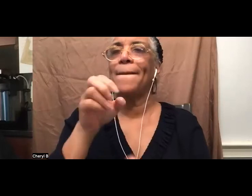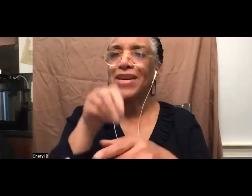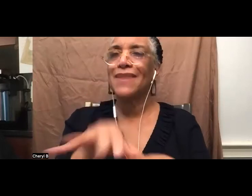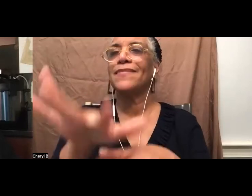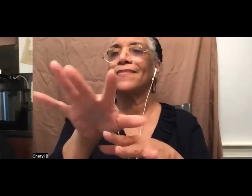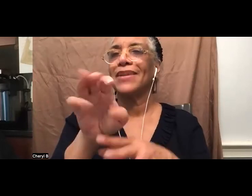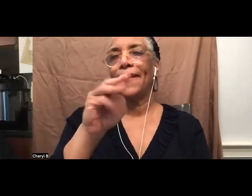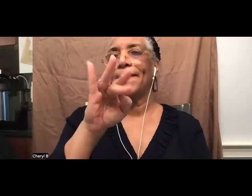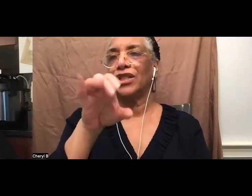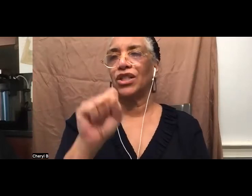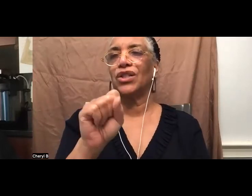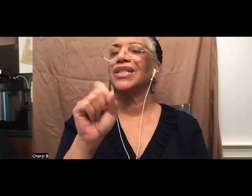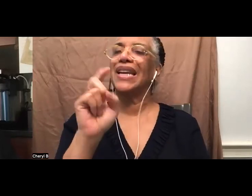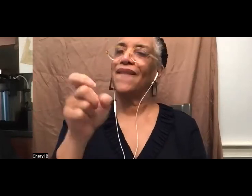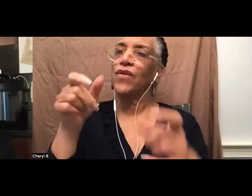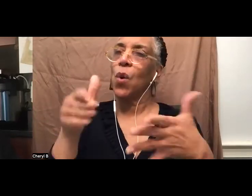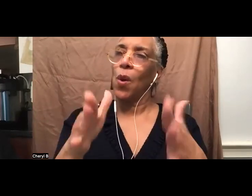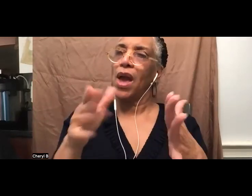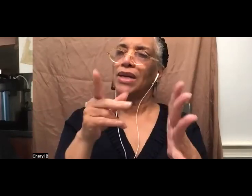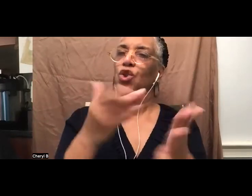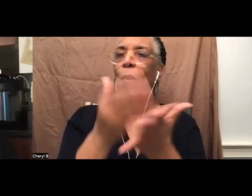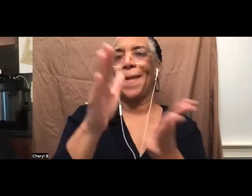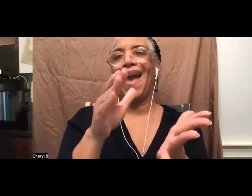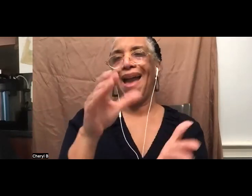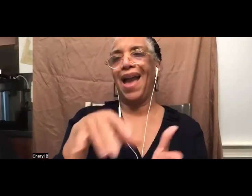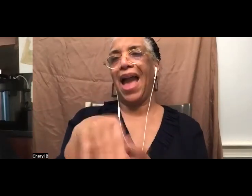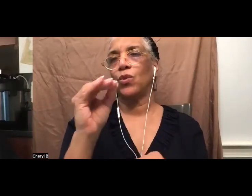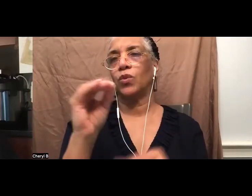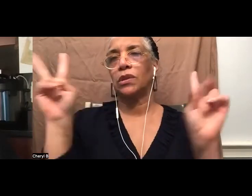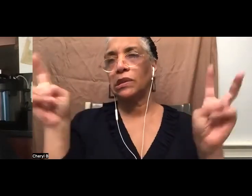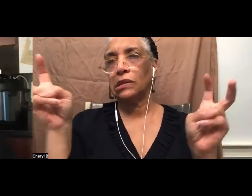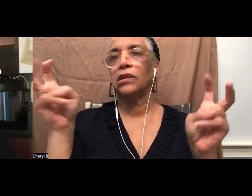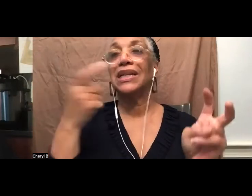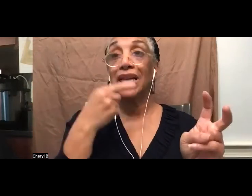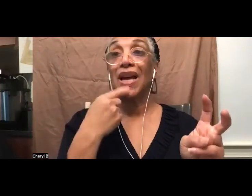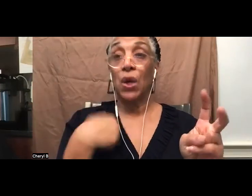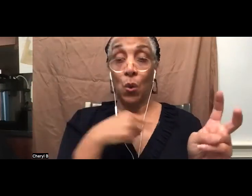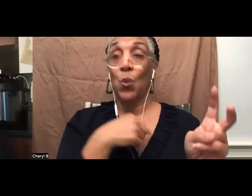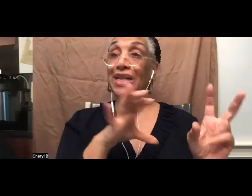Saying, we did XYZ damage so we planted some trees.